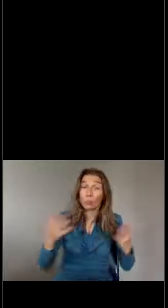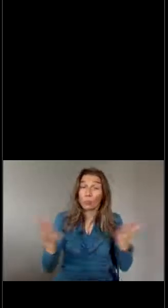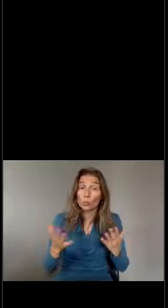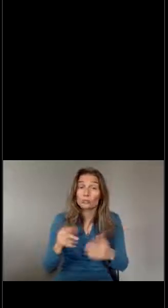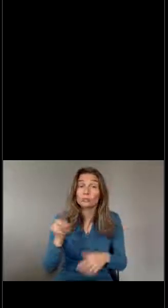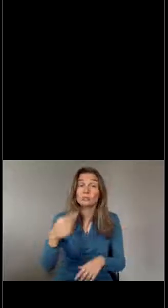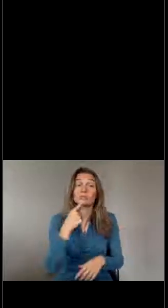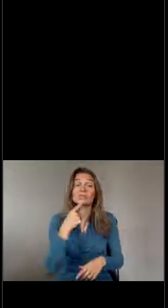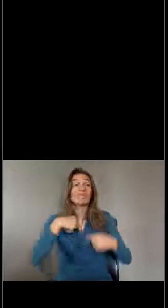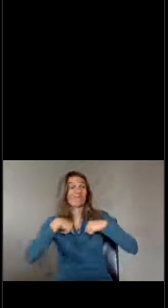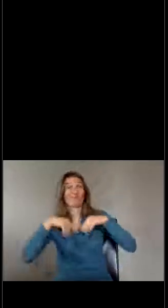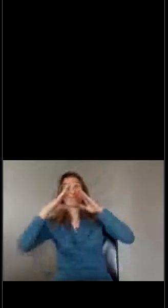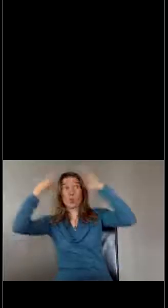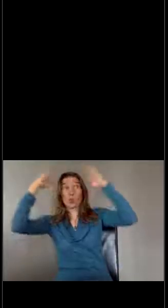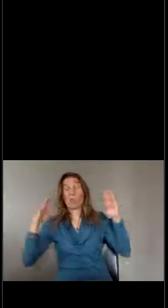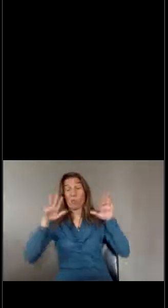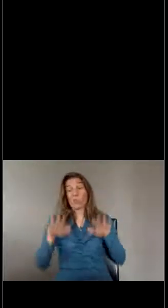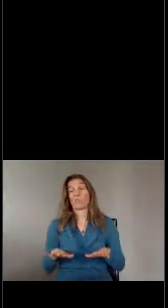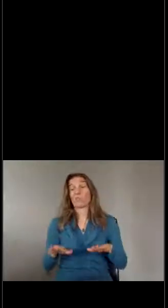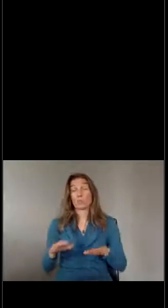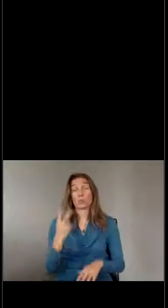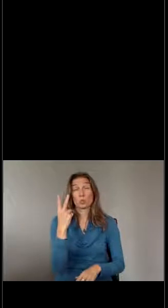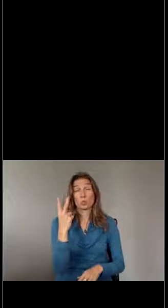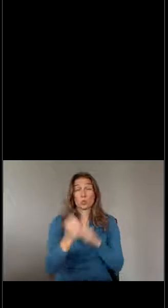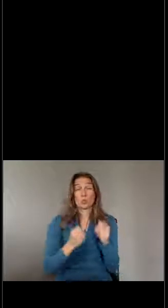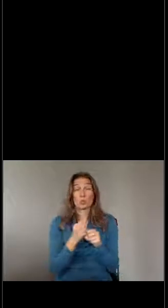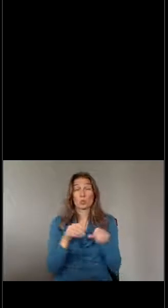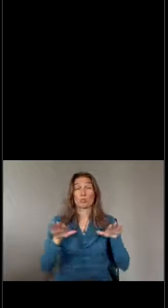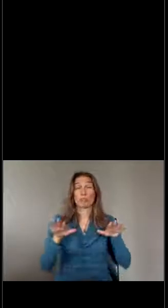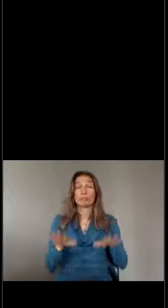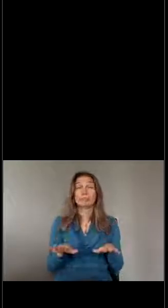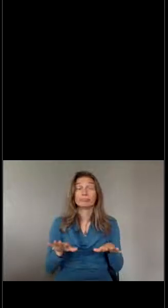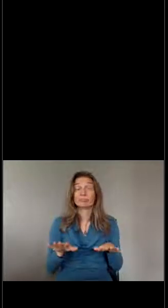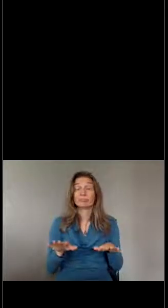not going to school for two years when he became deaf,